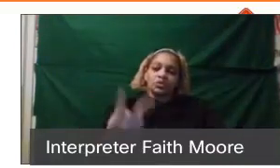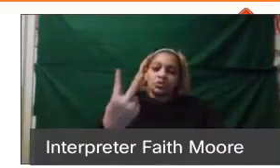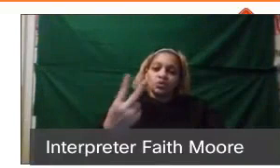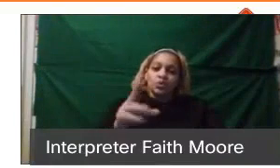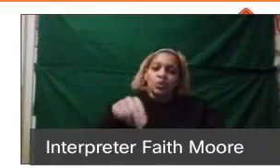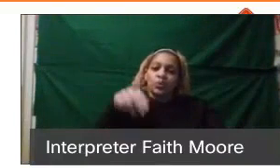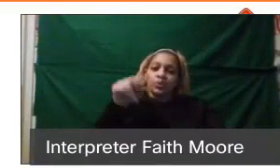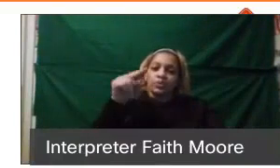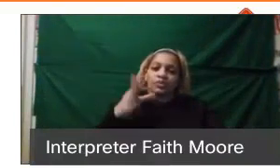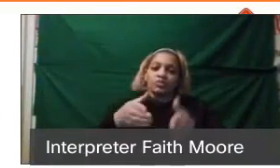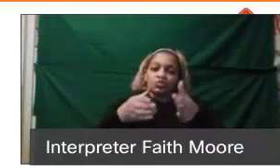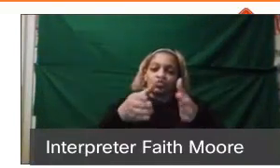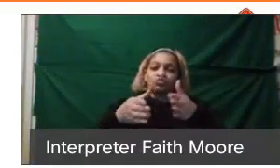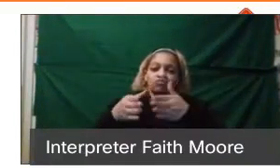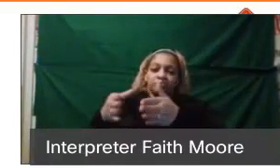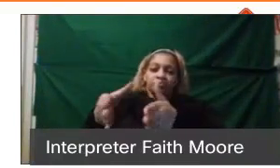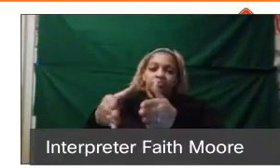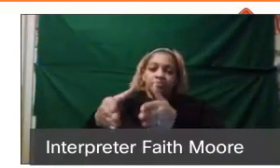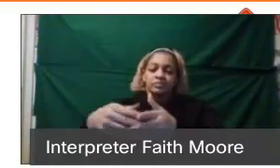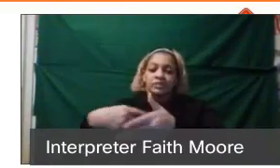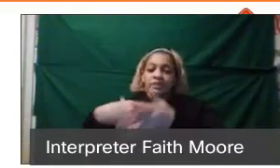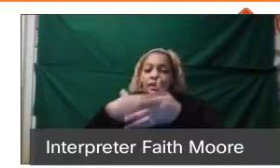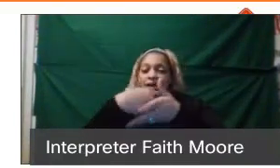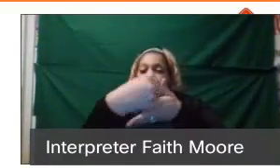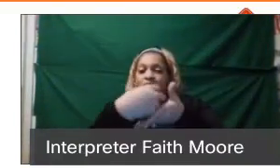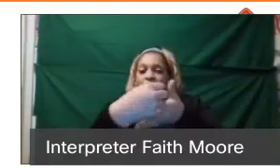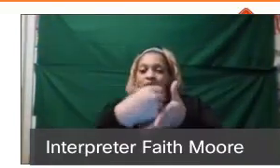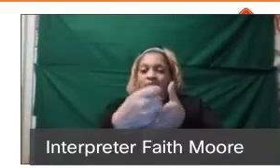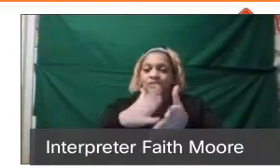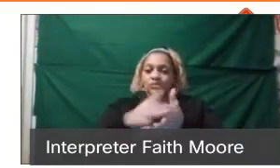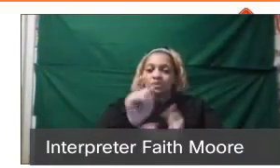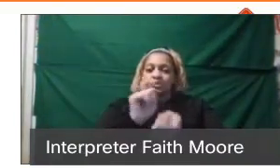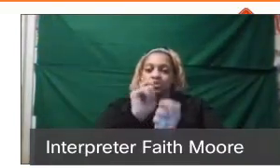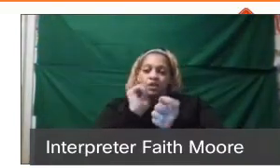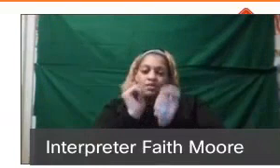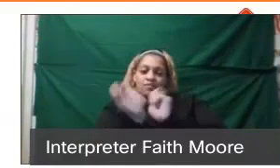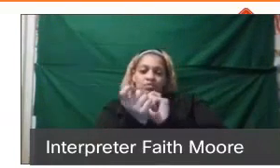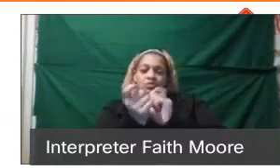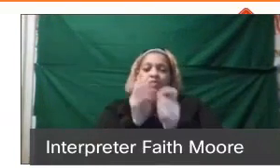The outside traveling will be converted to the shared use path.